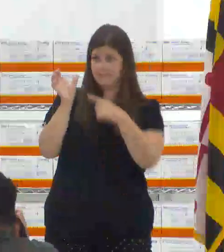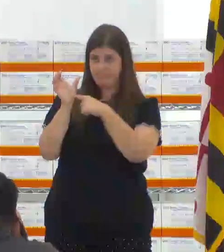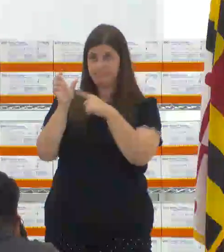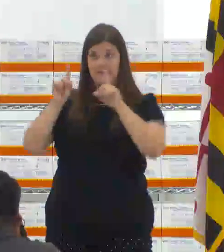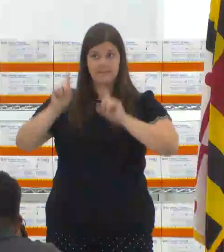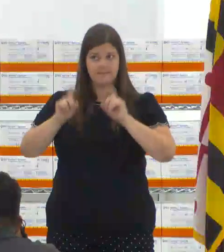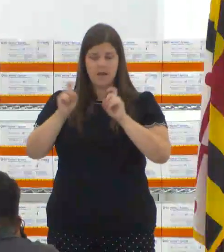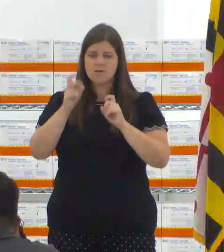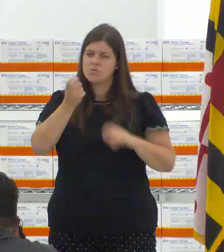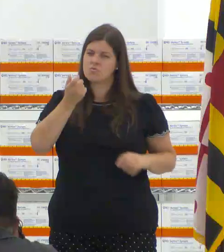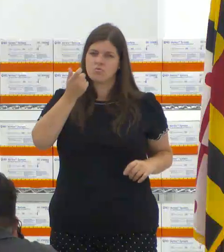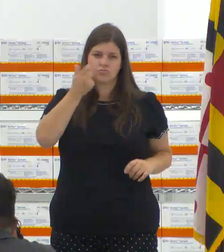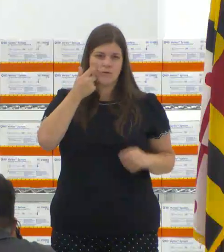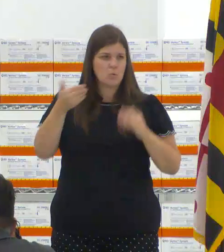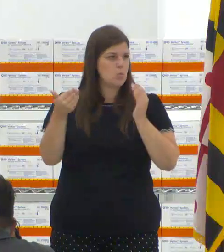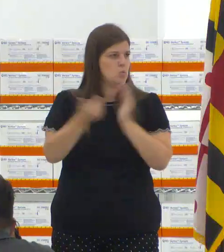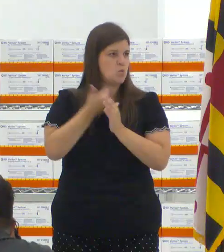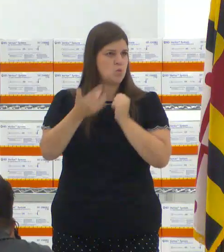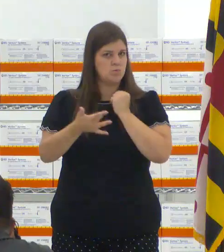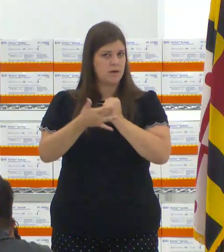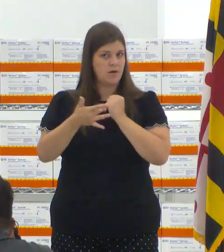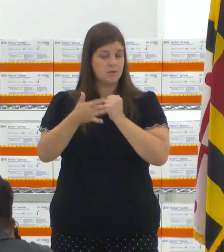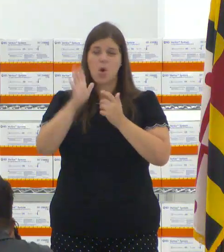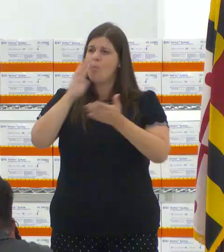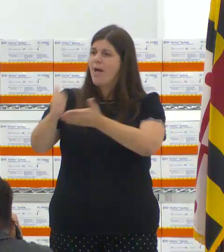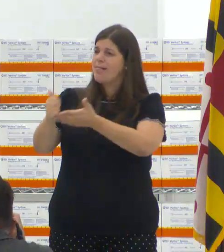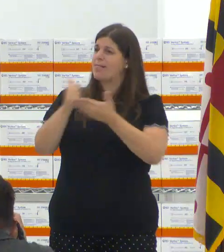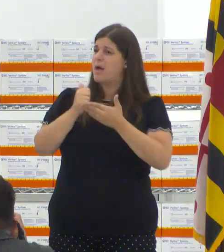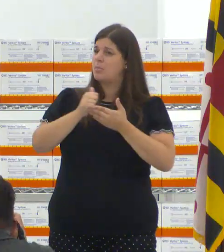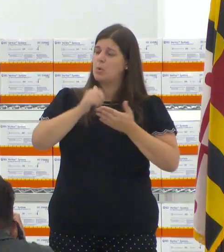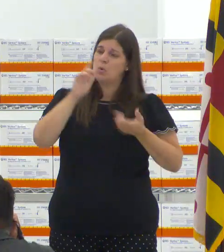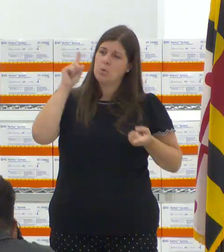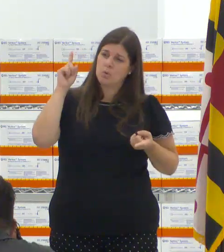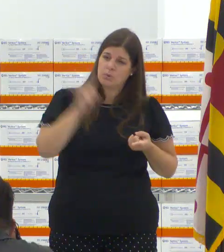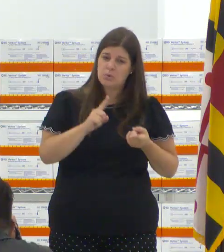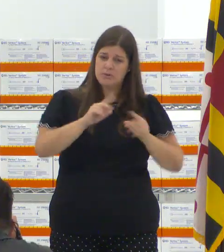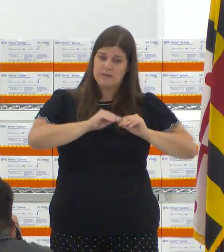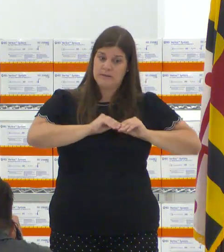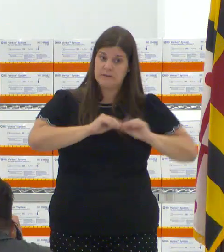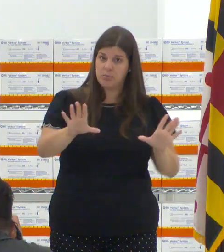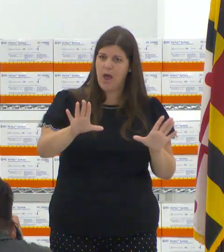Democrats who came together to create a major bipartisan first of its kind interstate compact.